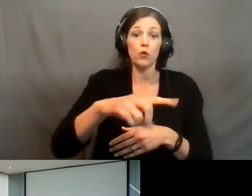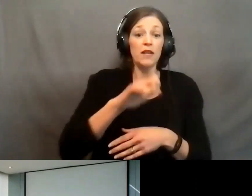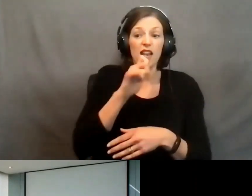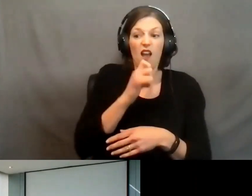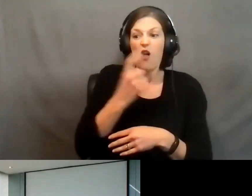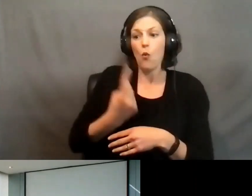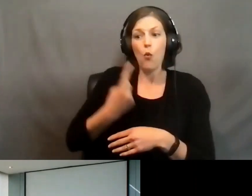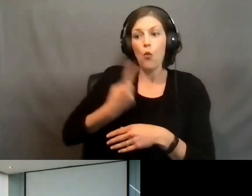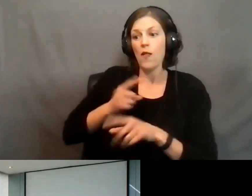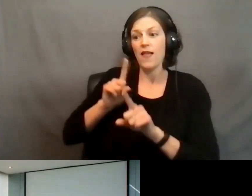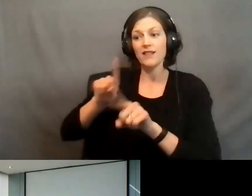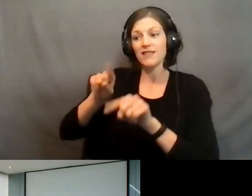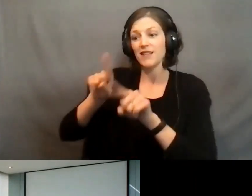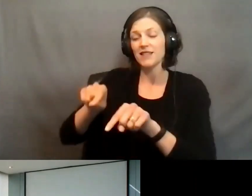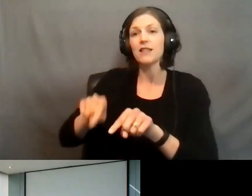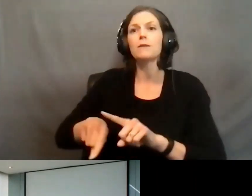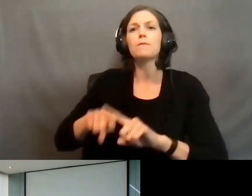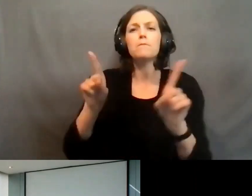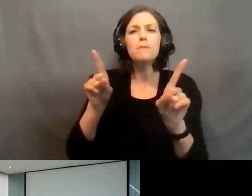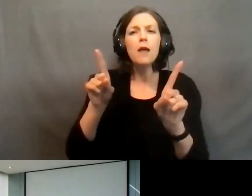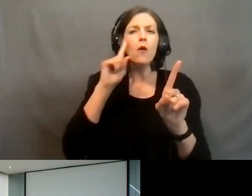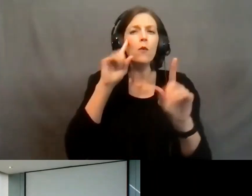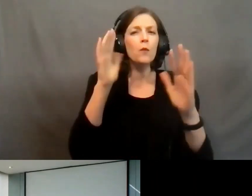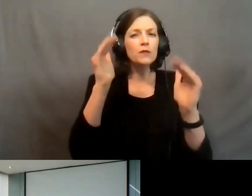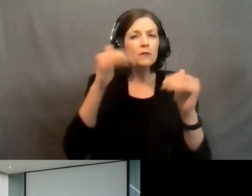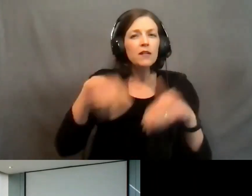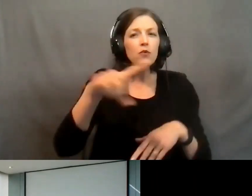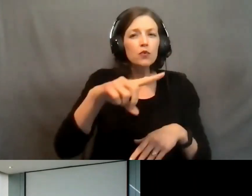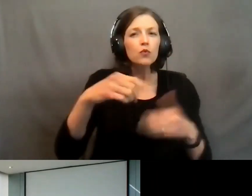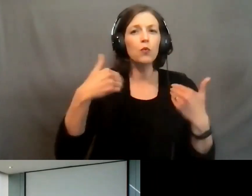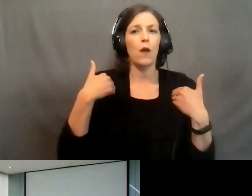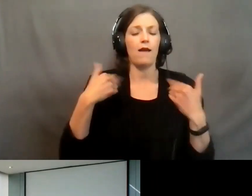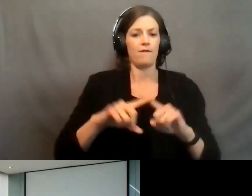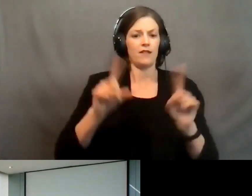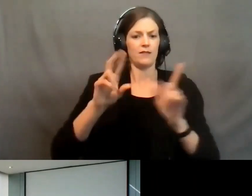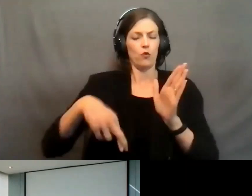or expecting that you have roles. I suppose I 12:08:22 should say